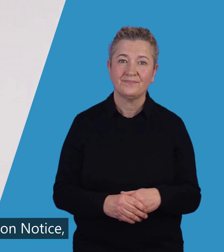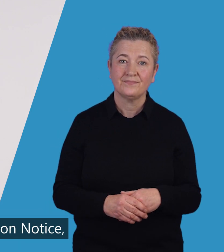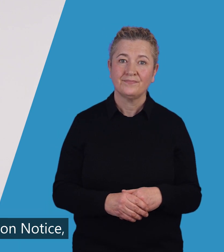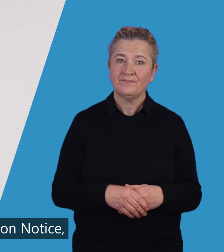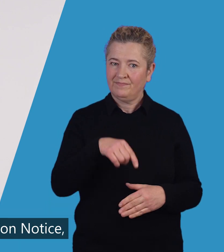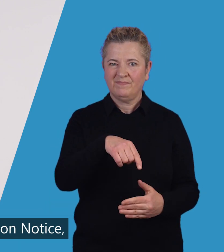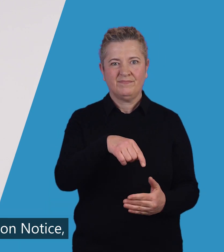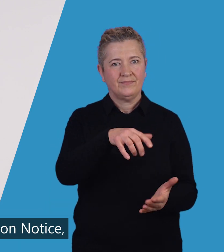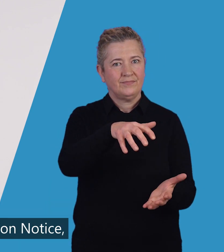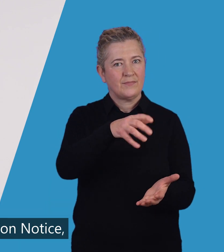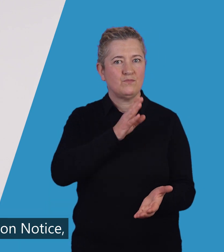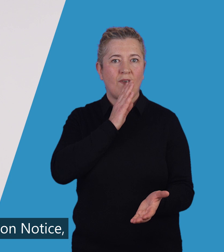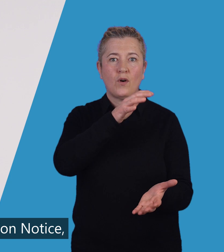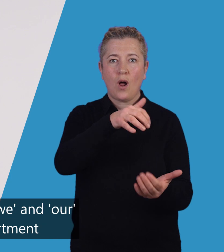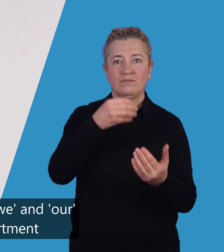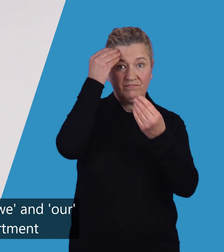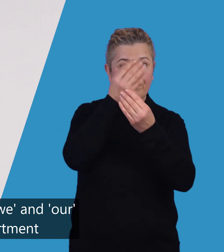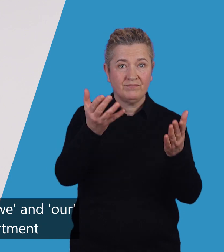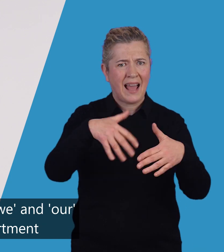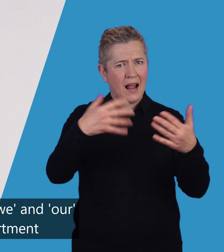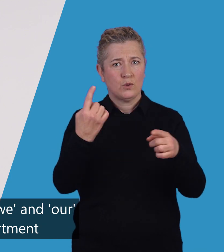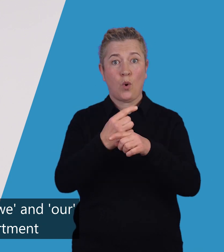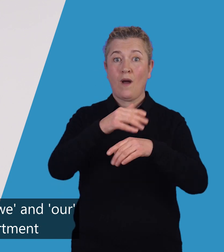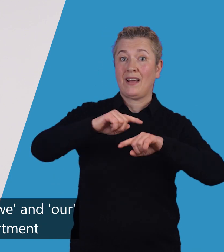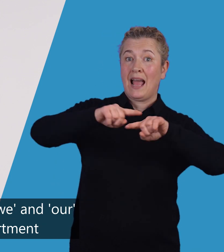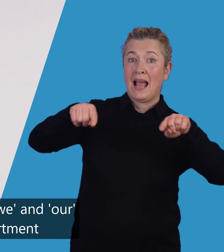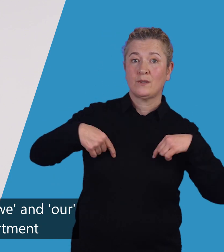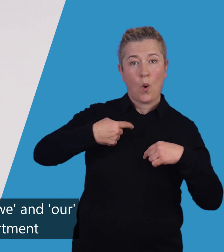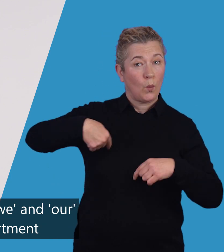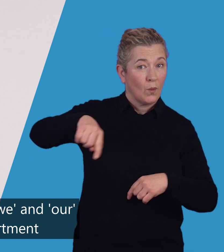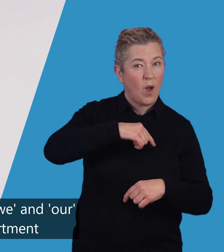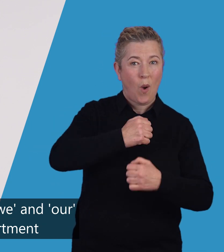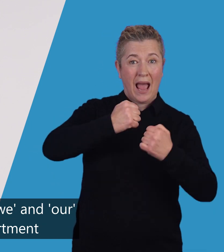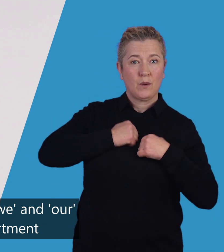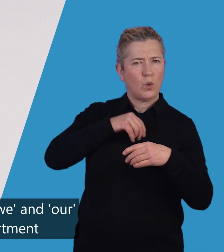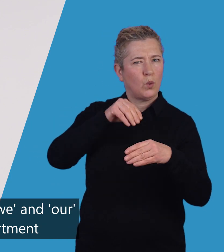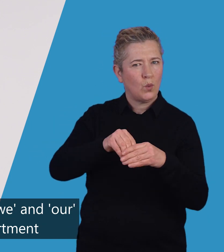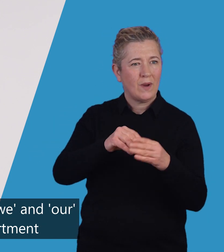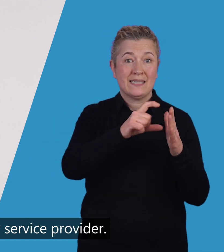In this Privacy Collection Notice, any references to 'us', 'we' and 'our' include the Department